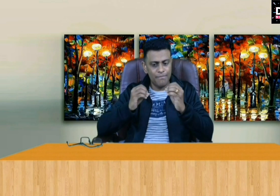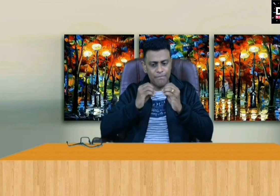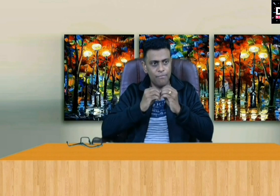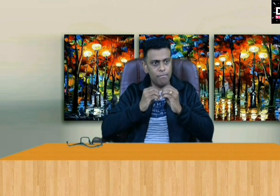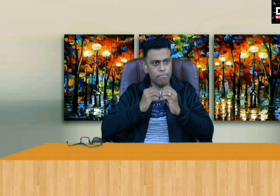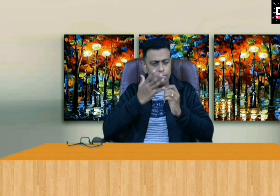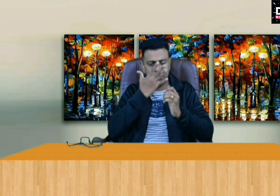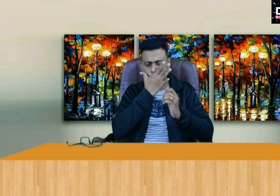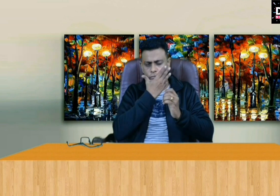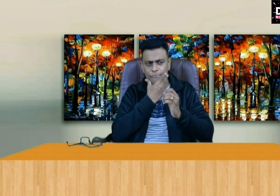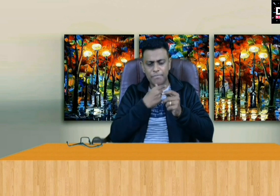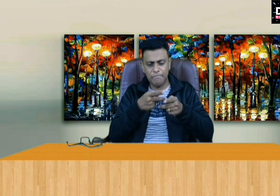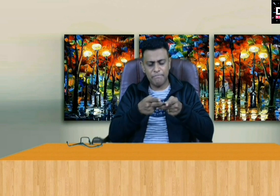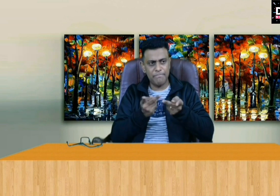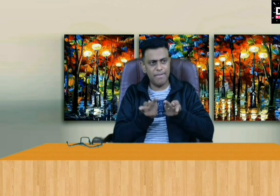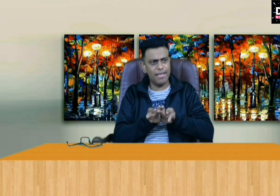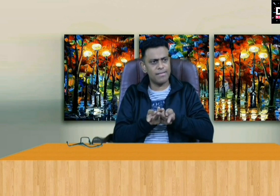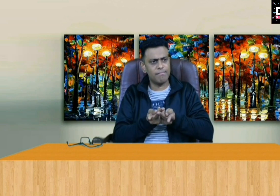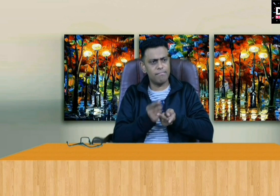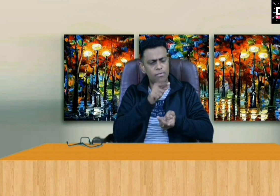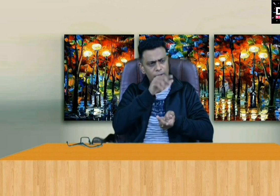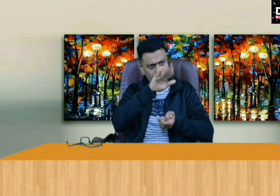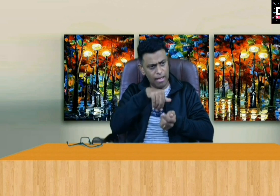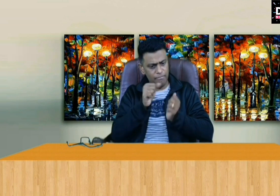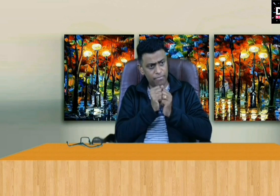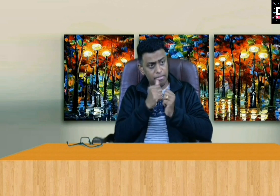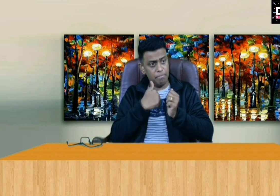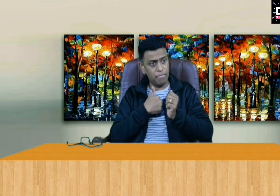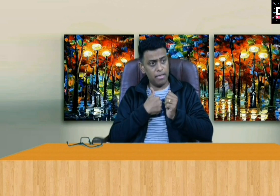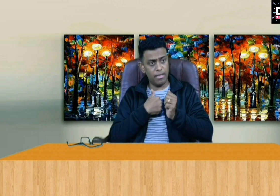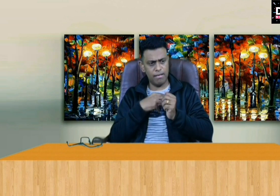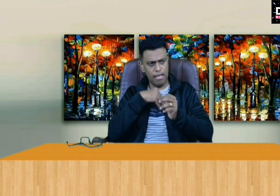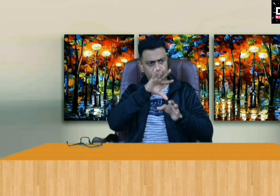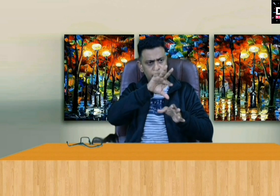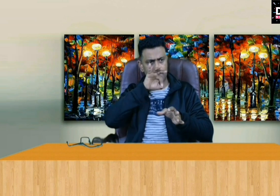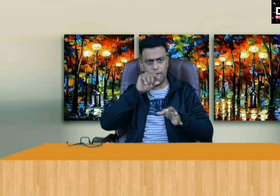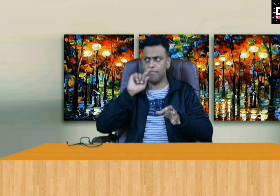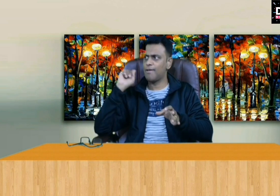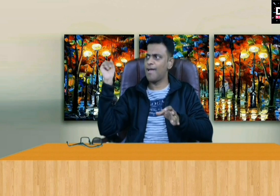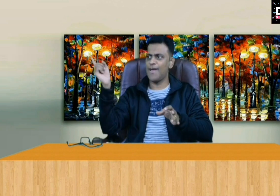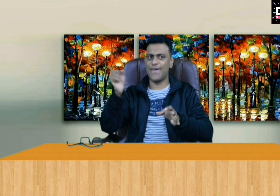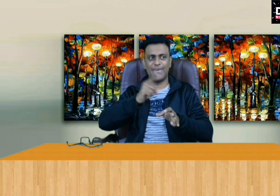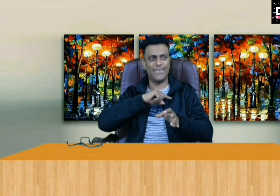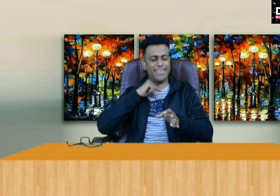Bombay is beautiful city Come with me, I will take you around